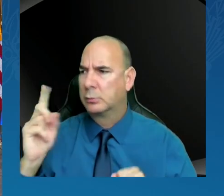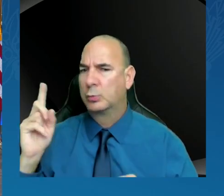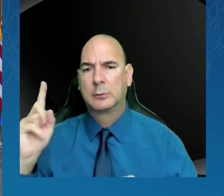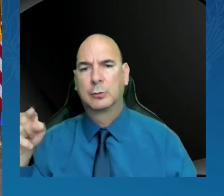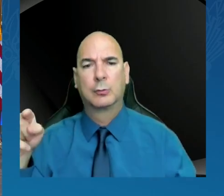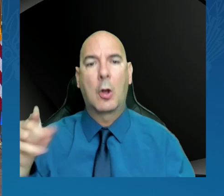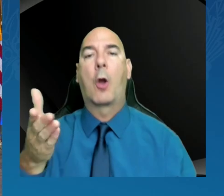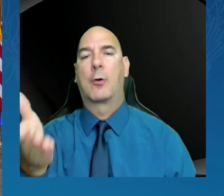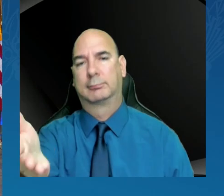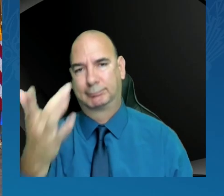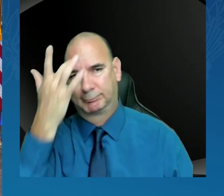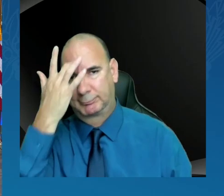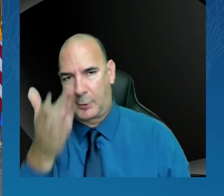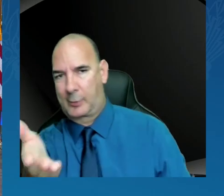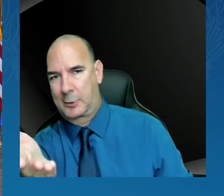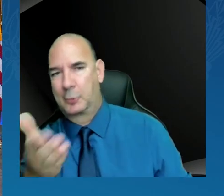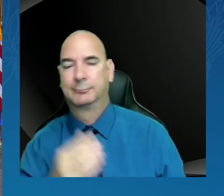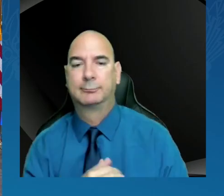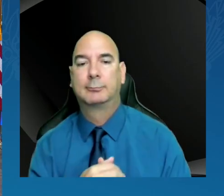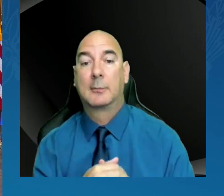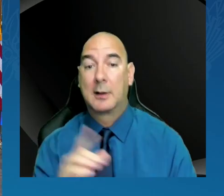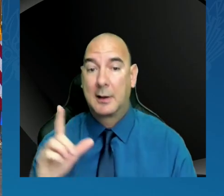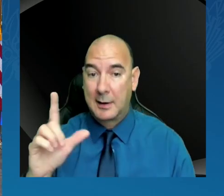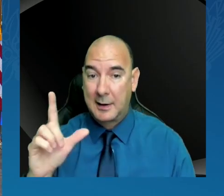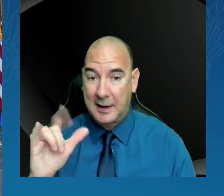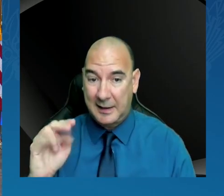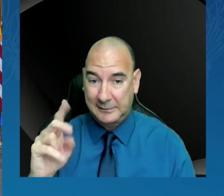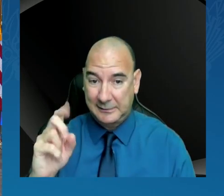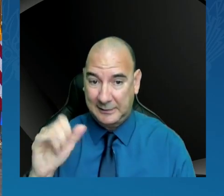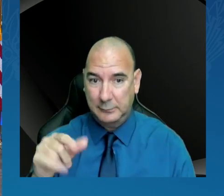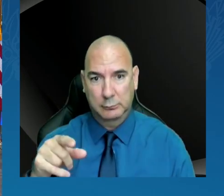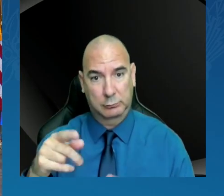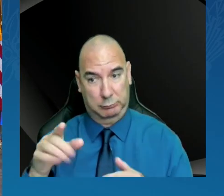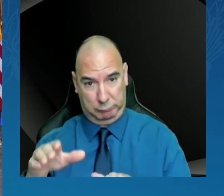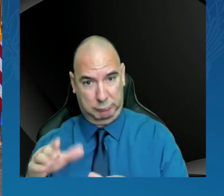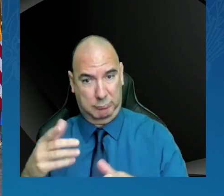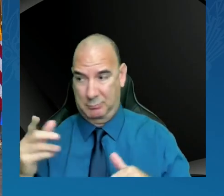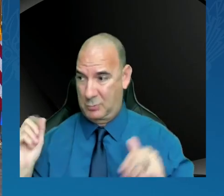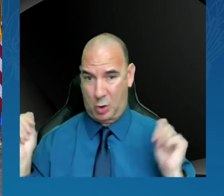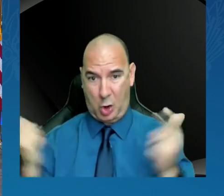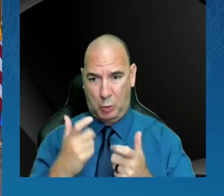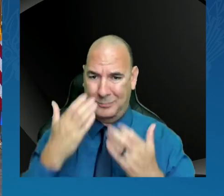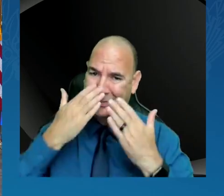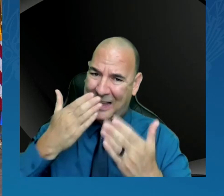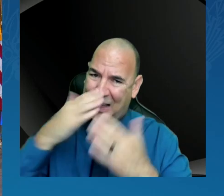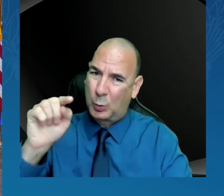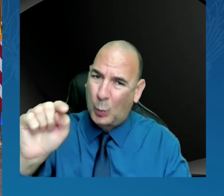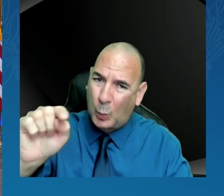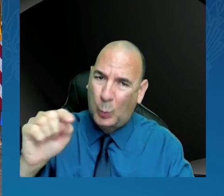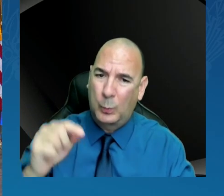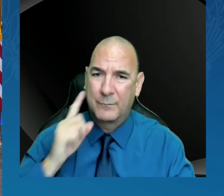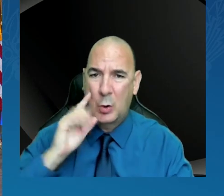And, Lindsay, and all of the leaders here, I want to thank you for all that you have done to make real the promise of the American Rescue Plan.